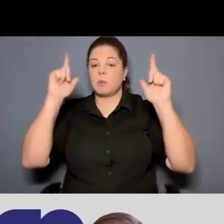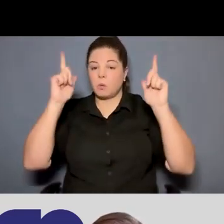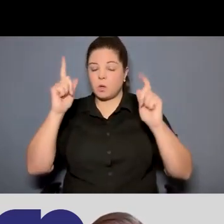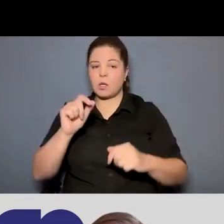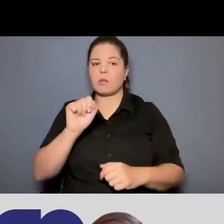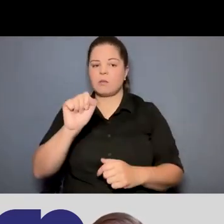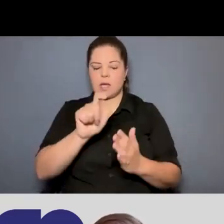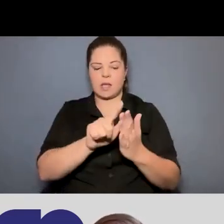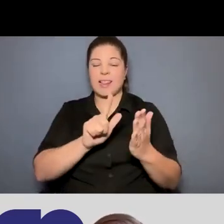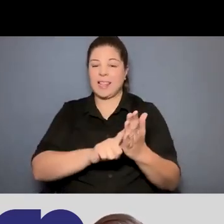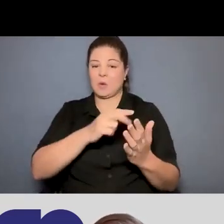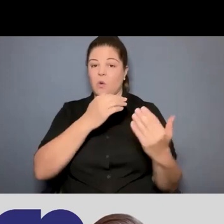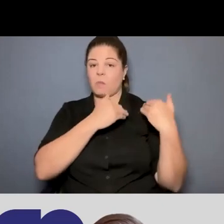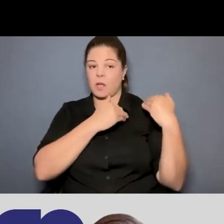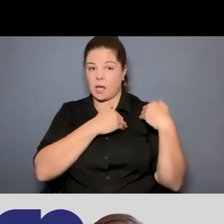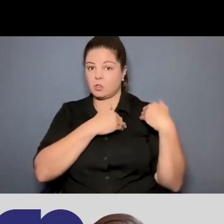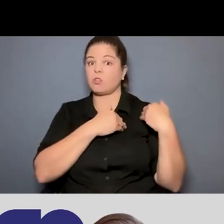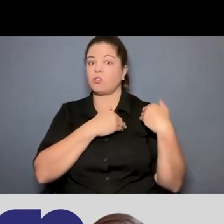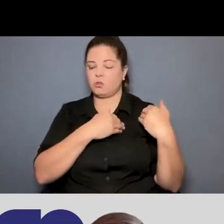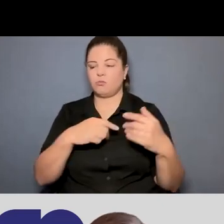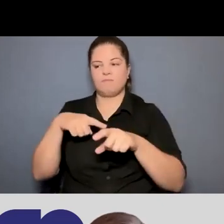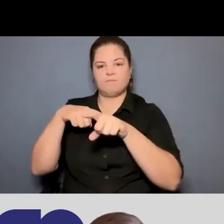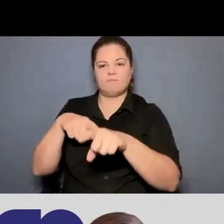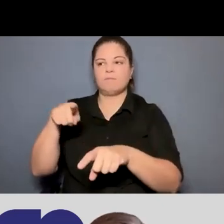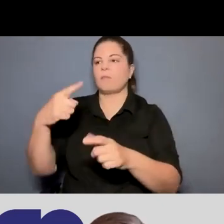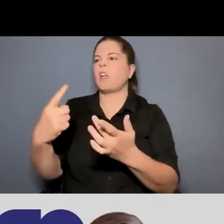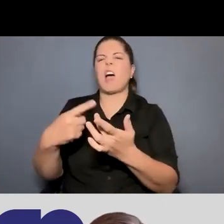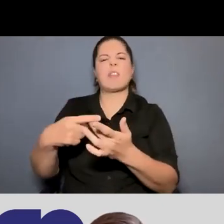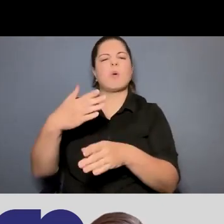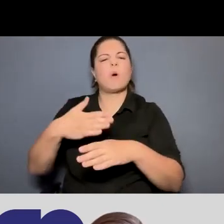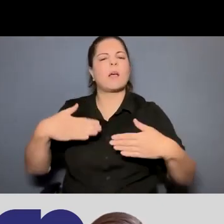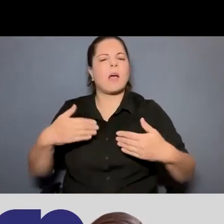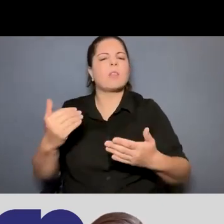discrimination, in line with the approach to other work health safety obligations to take